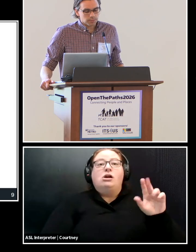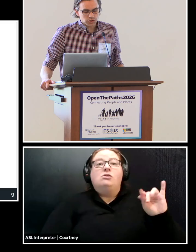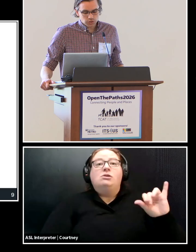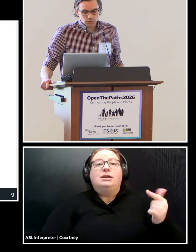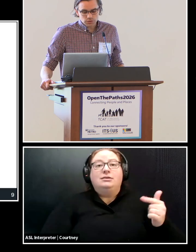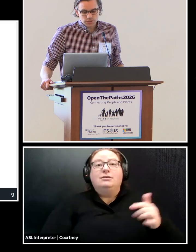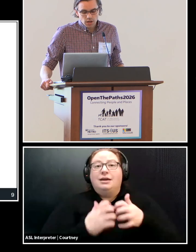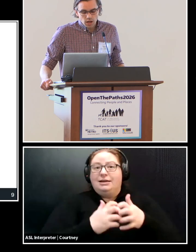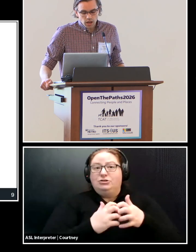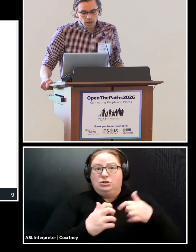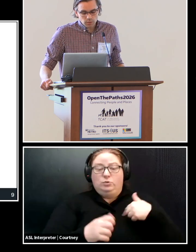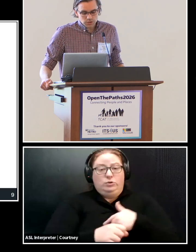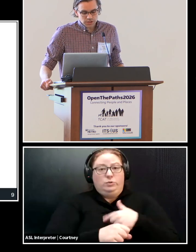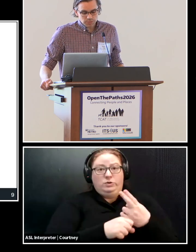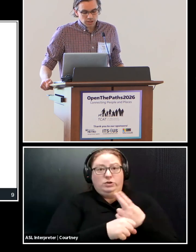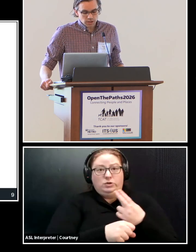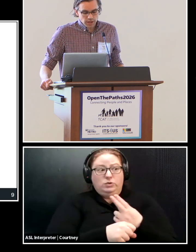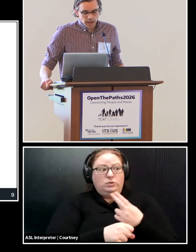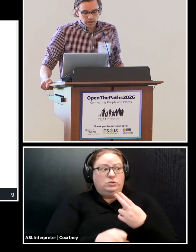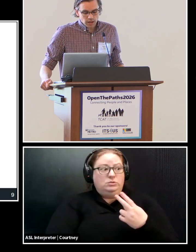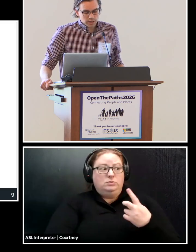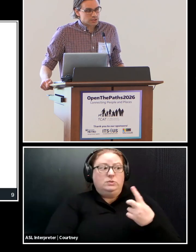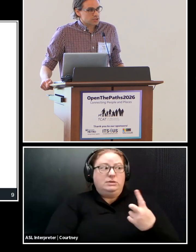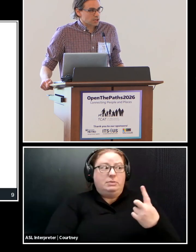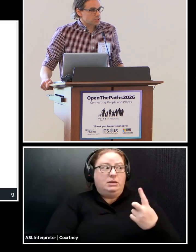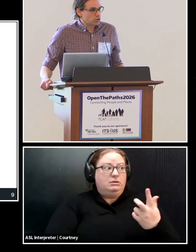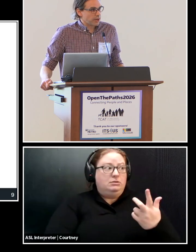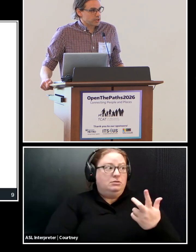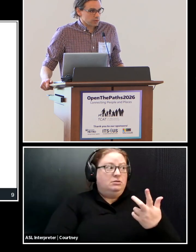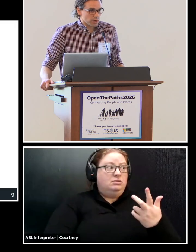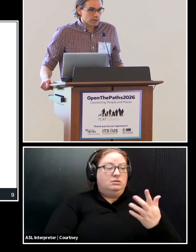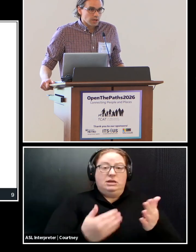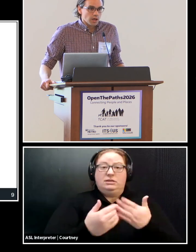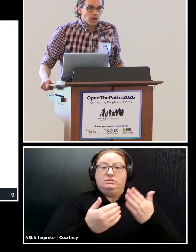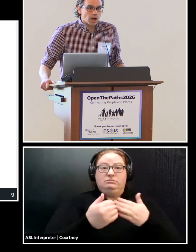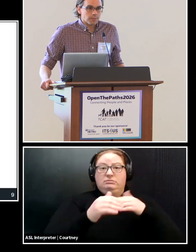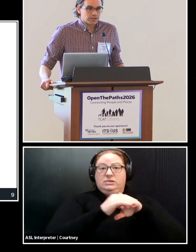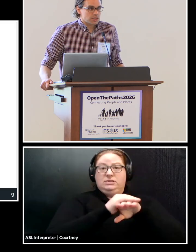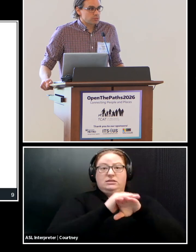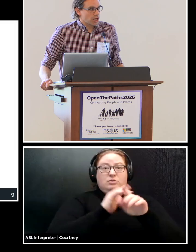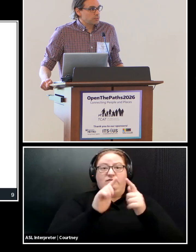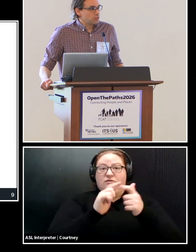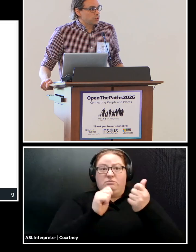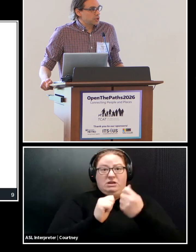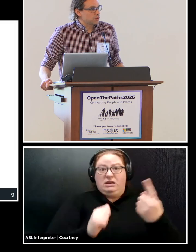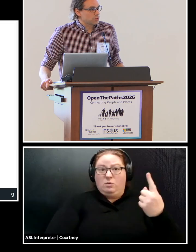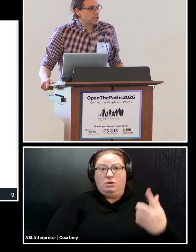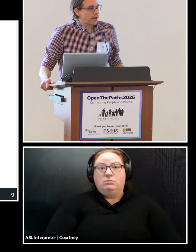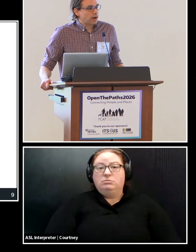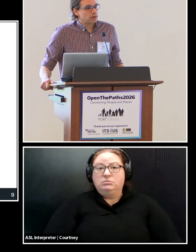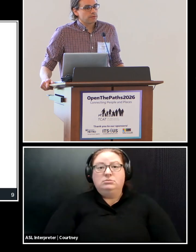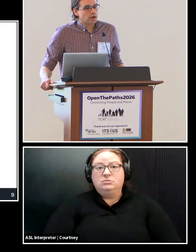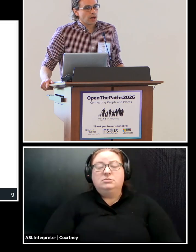um use uh was something that uh is accessible by anyone. Um at the same time we didn't really have